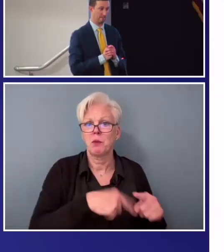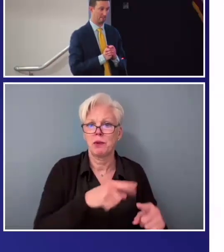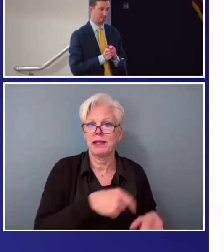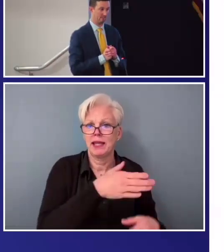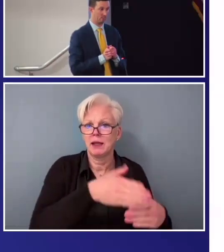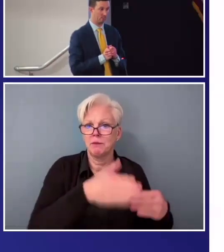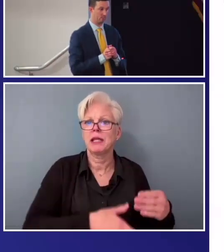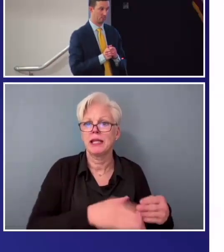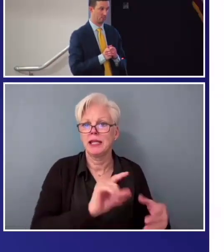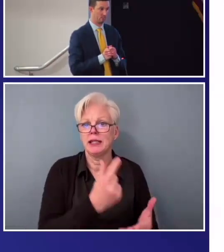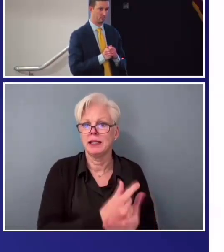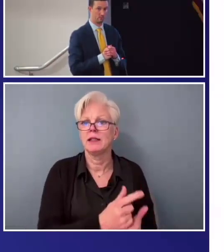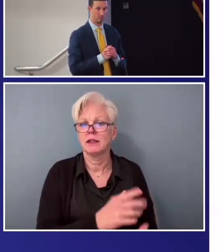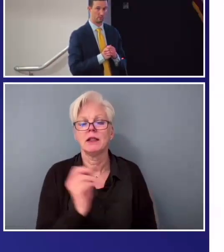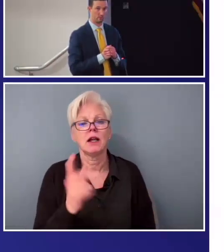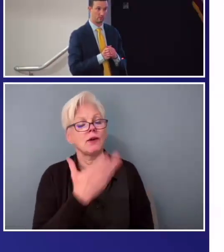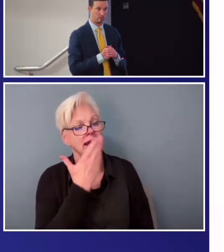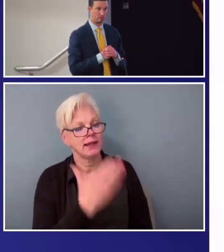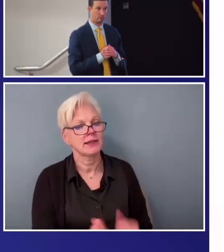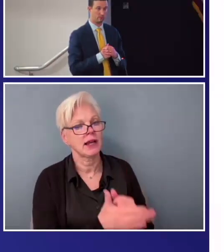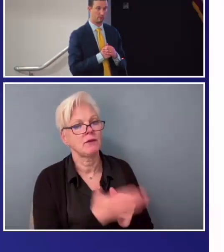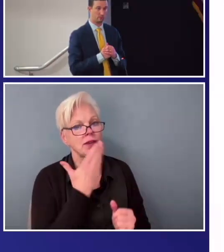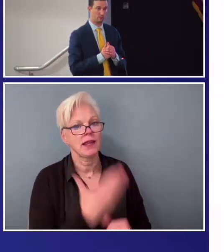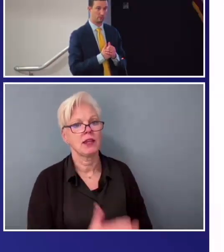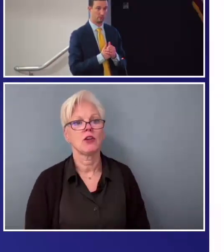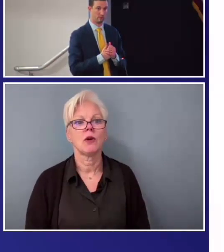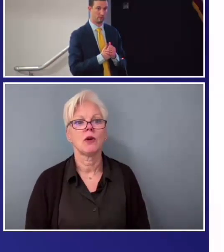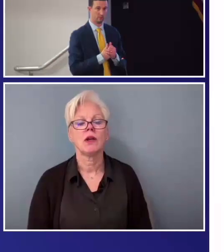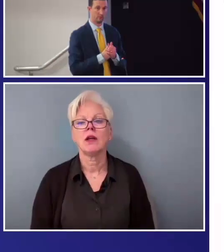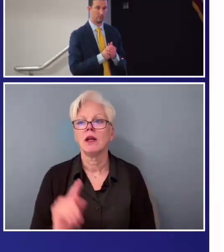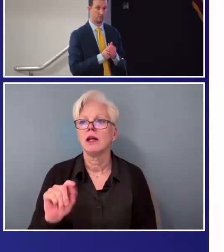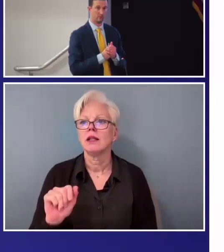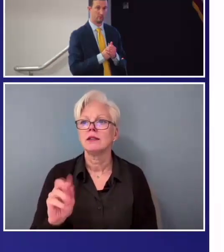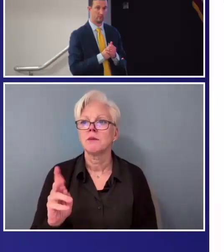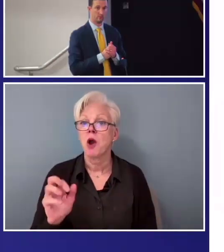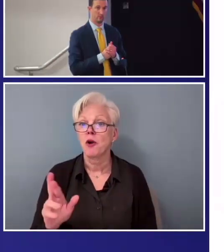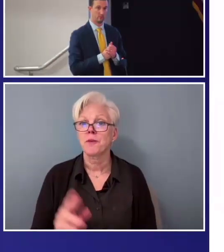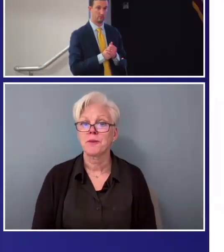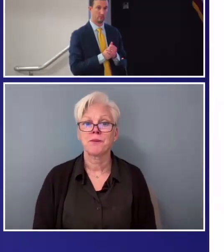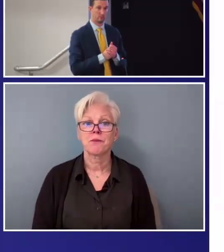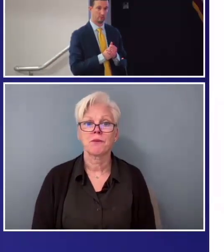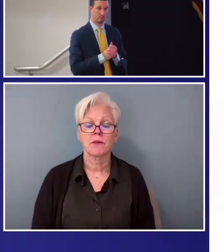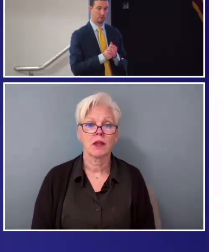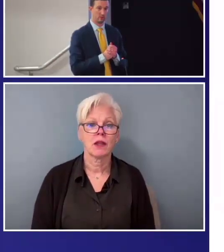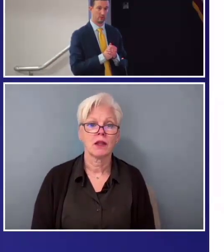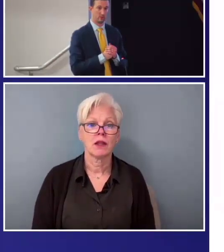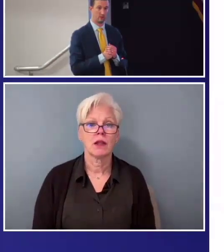Okay. That's helpful. Thank you. Thank you, Kristin. Tamar? One, one quick point.